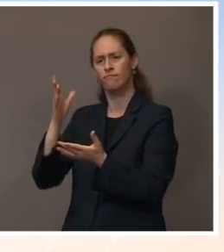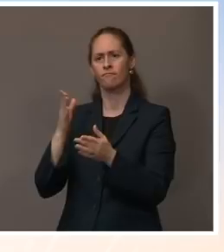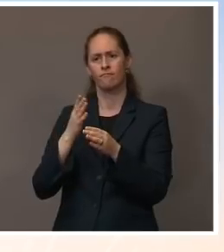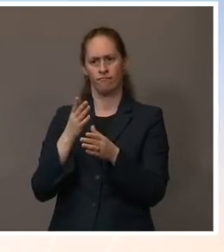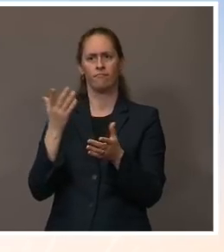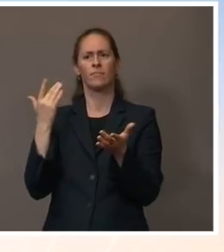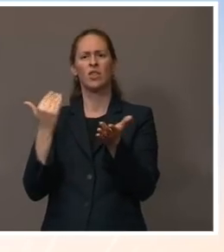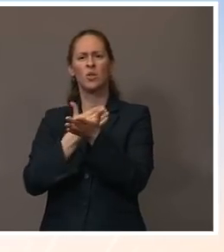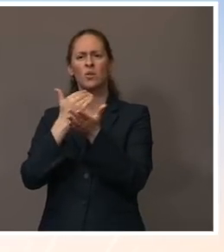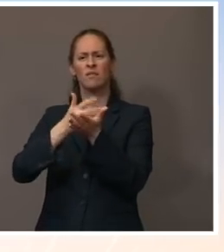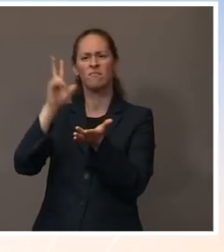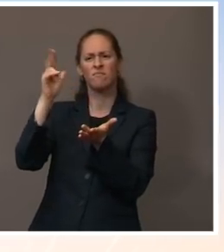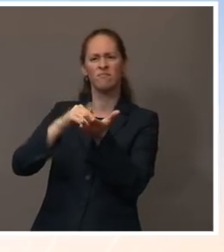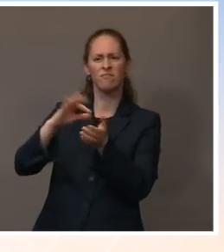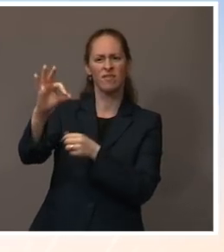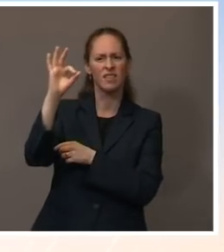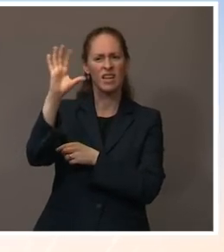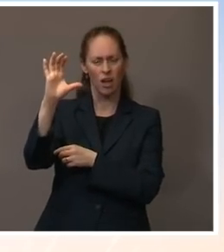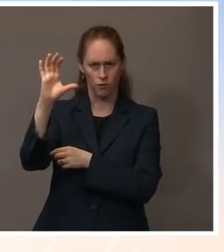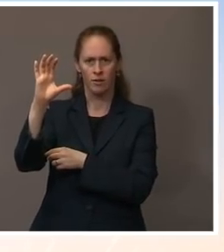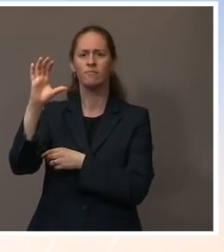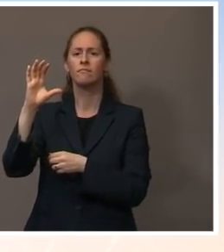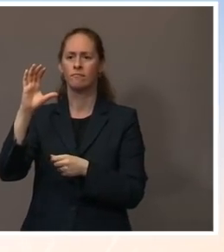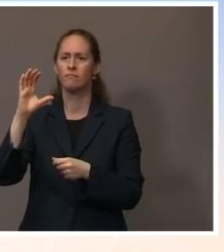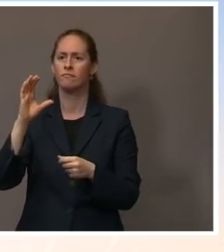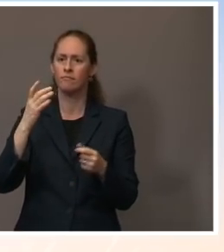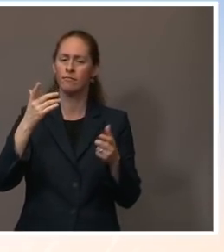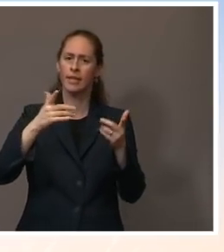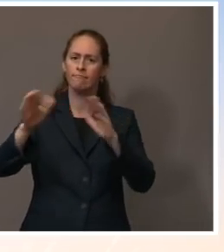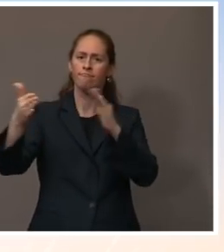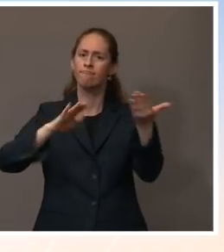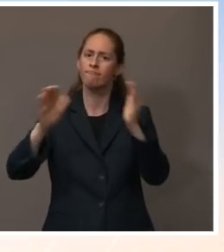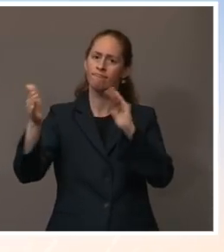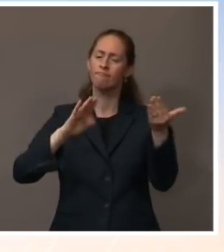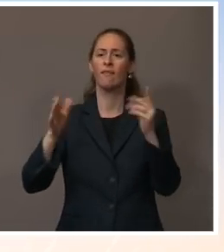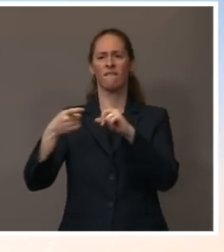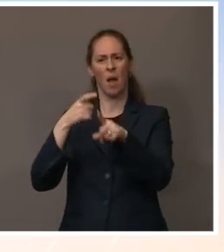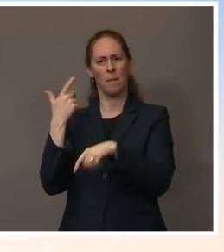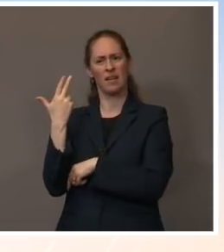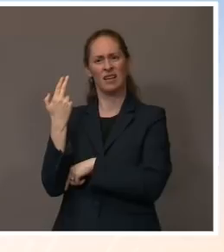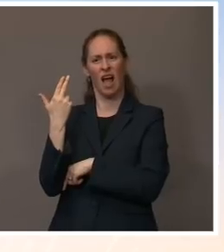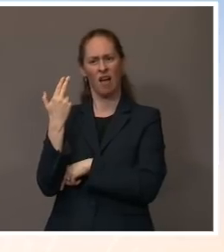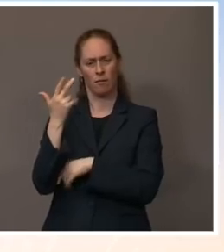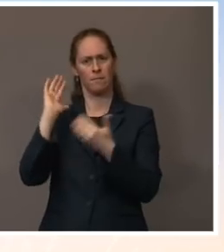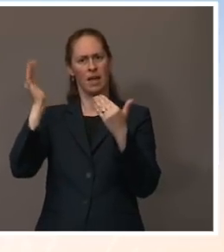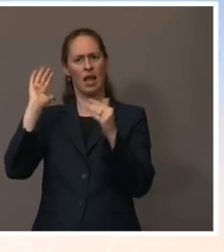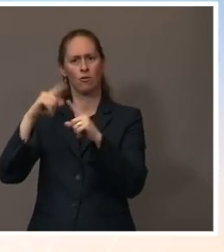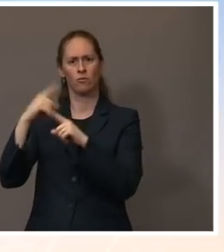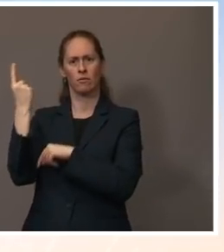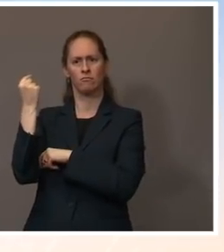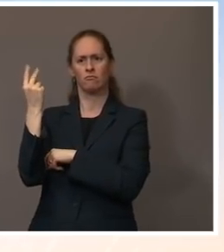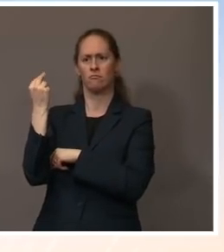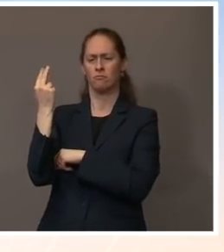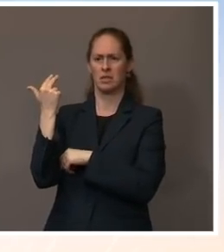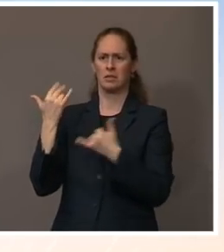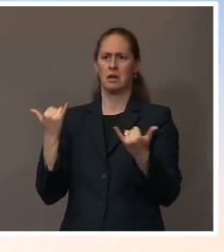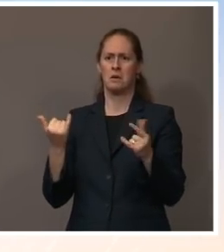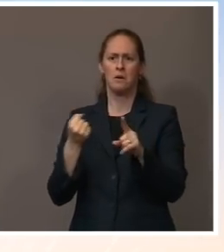and 9,278 additional firearm injuries in 2020 compared to 2019. That's impacting people's lives, people's communities,